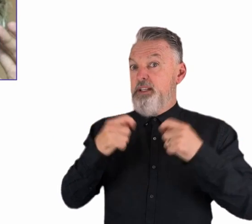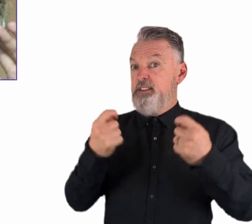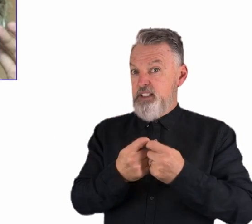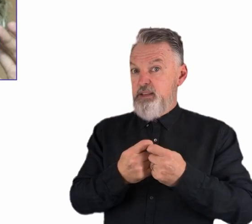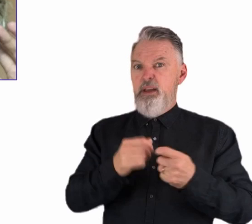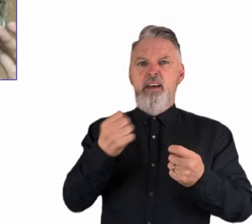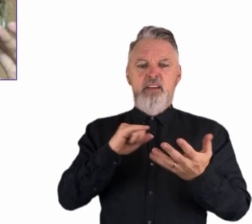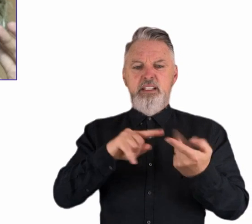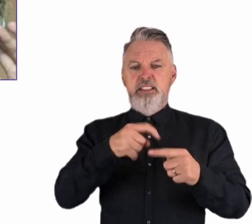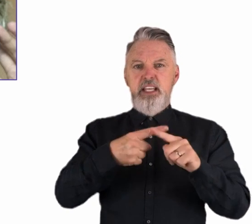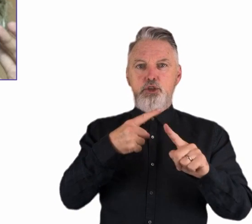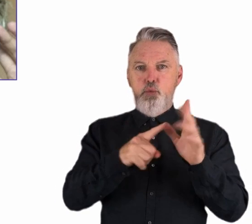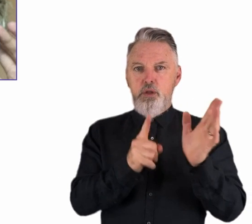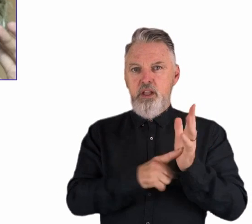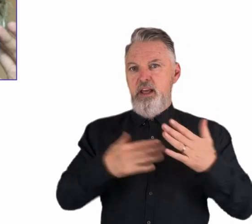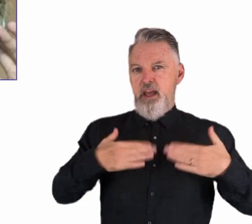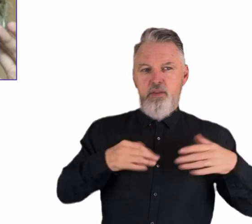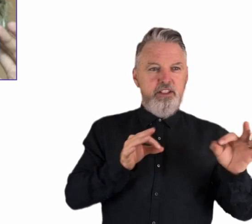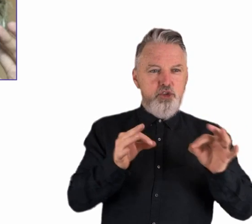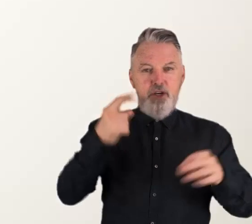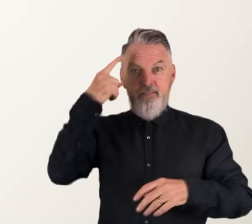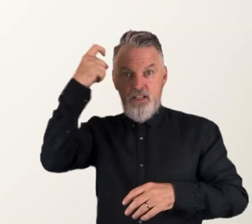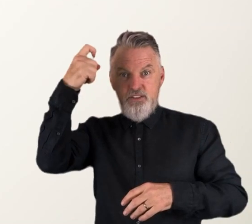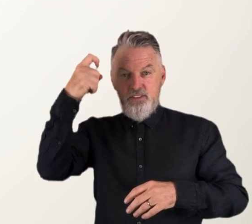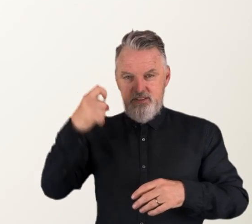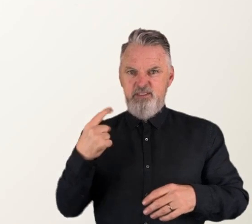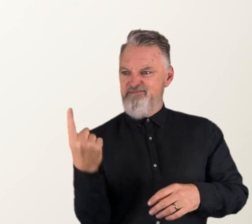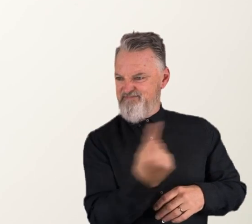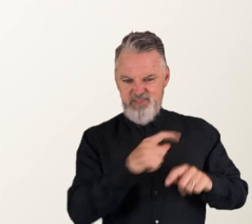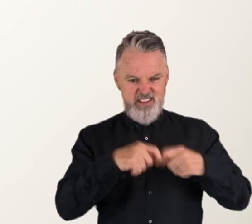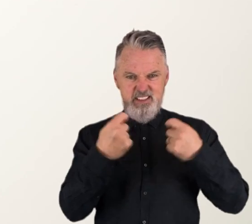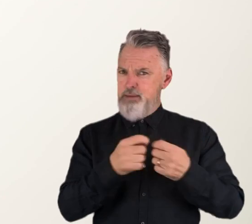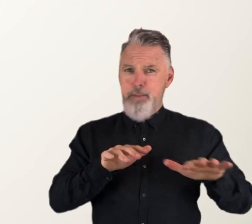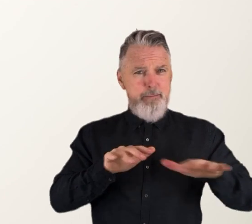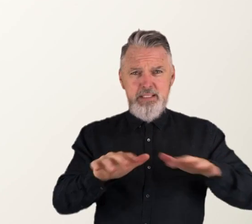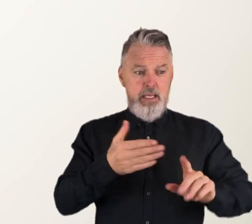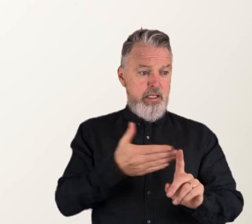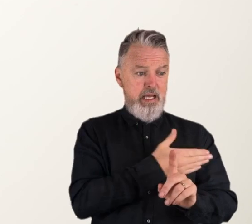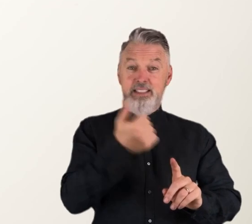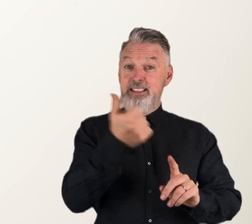of sexual health and design and innovation experts Weve been busy over the last 16 weeks of the Remarkable program